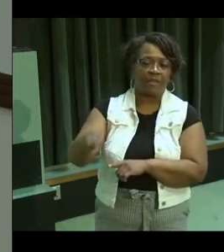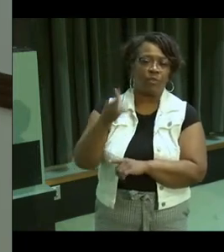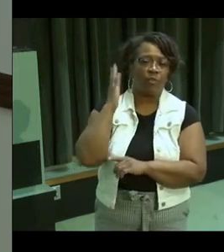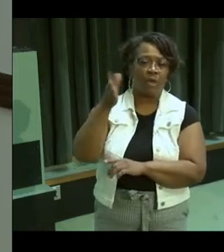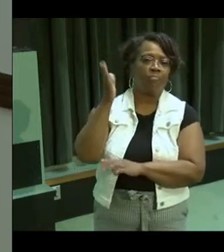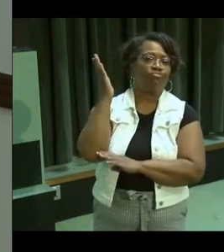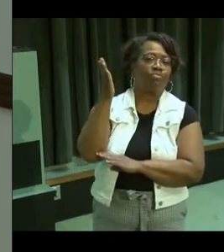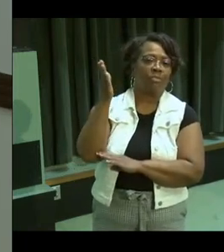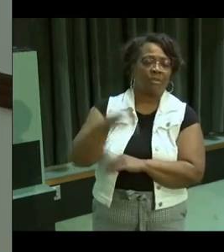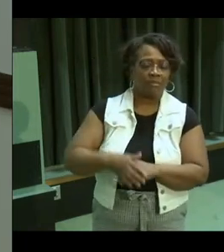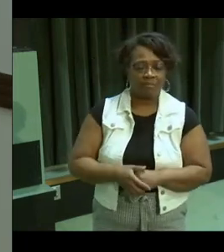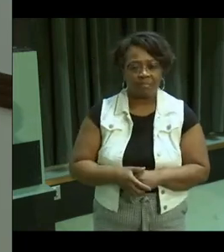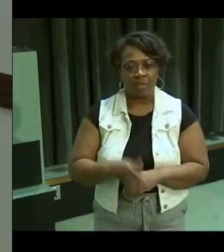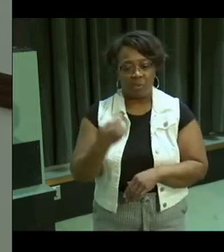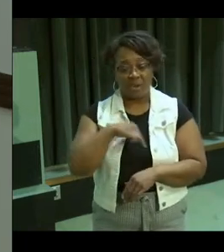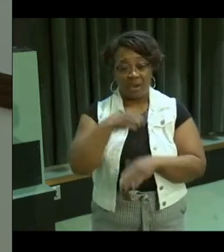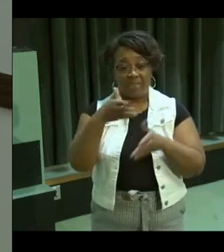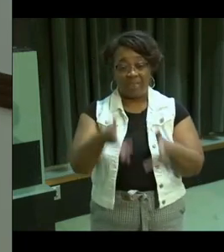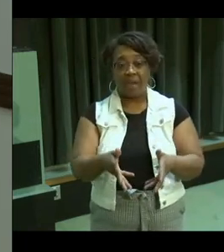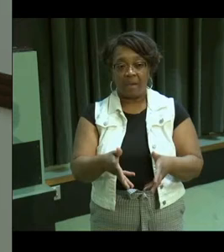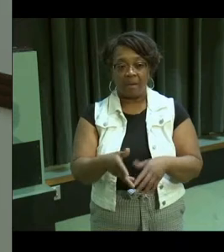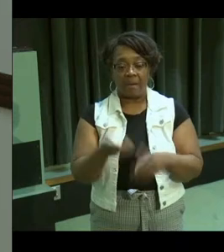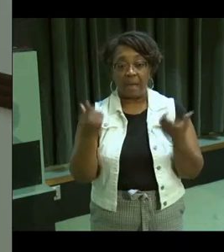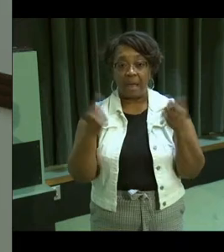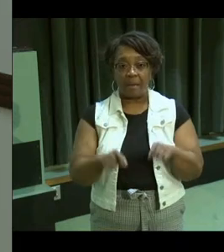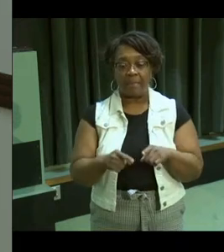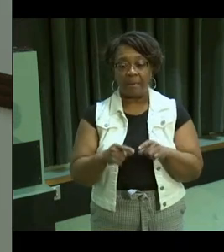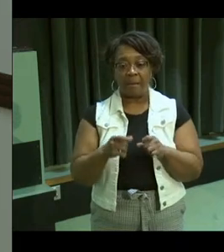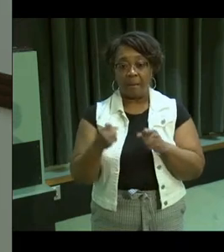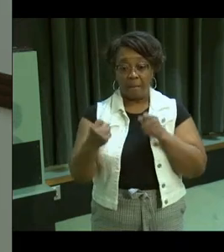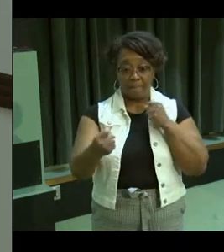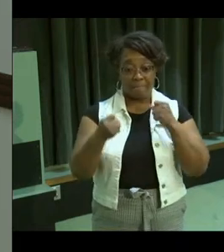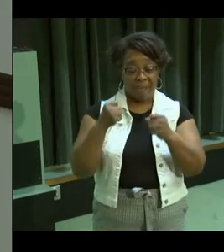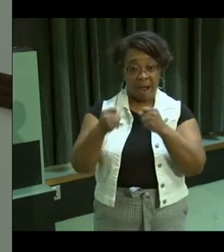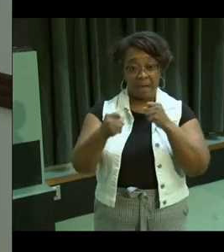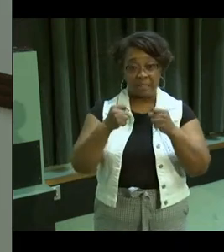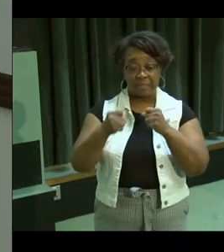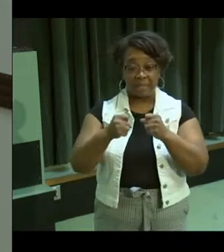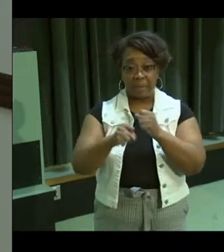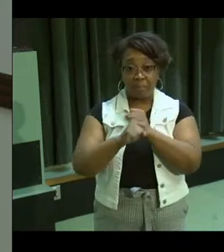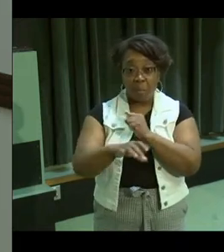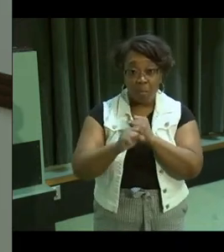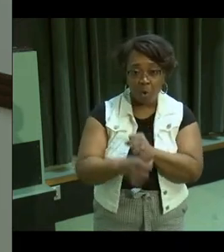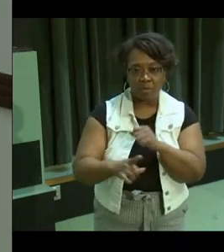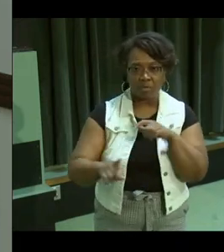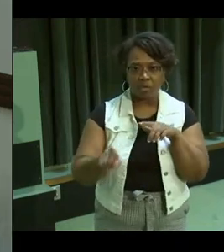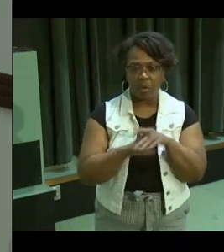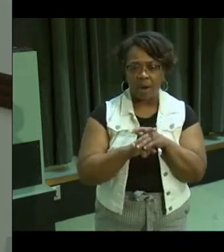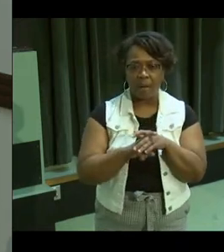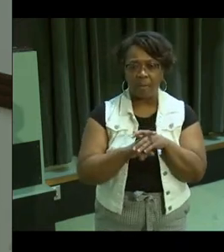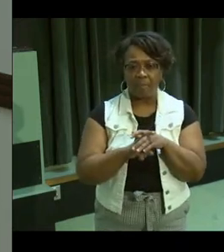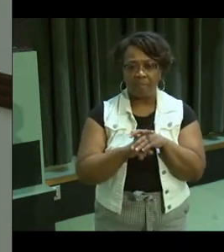and these boxing promoters show